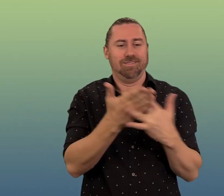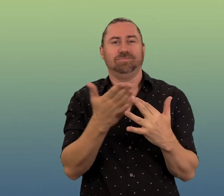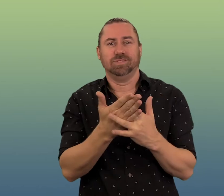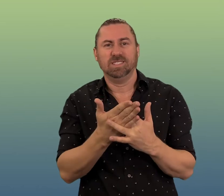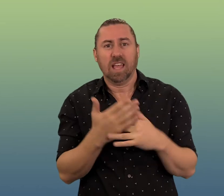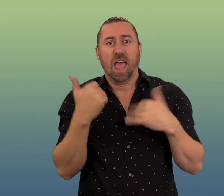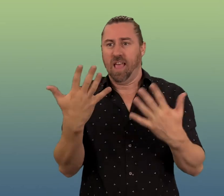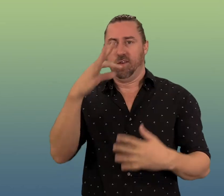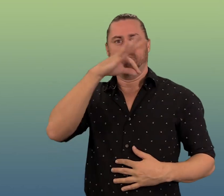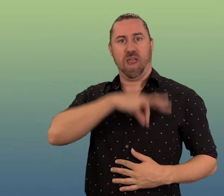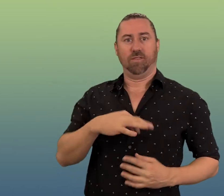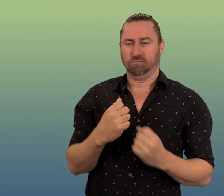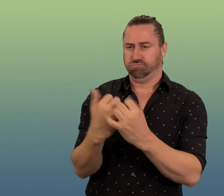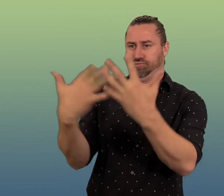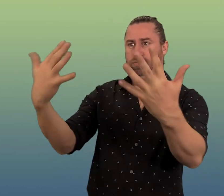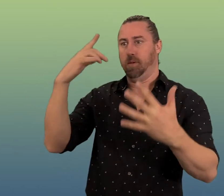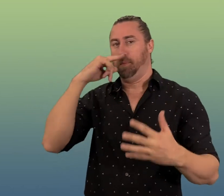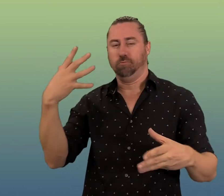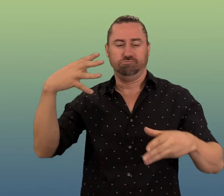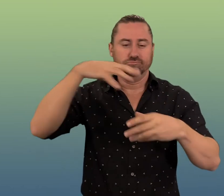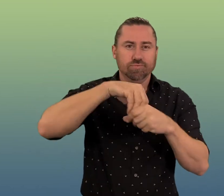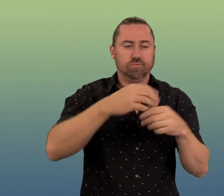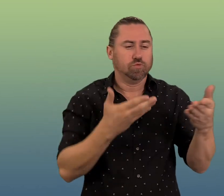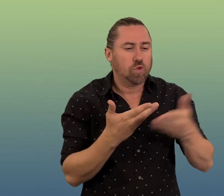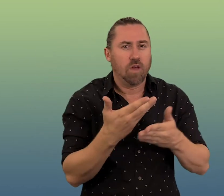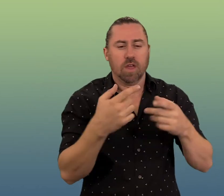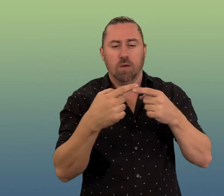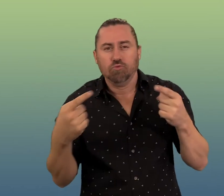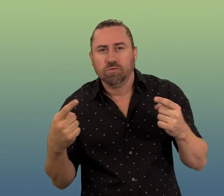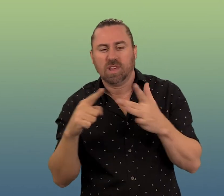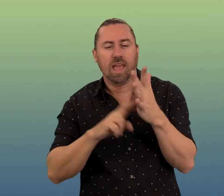maximises the number of people who use services products and infrastructure,